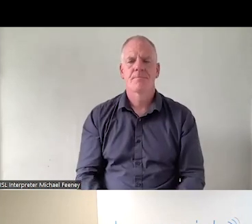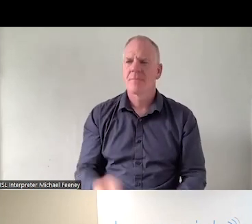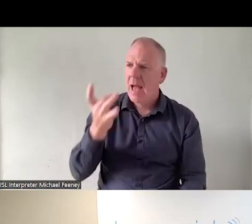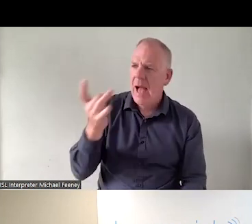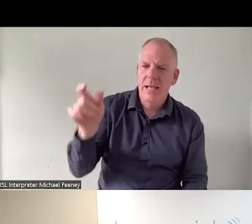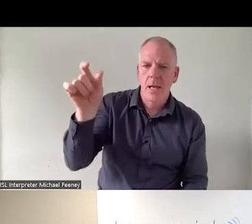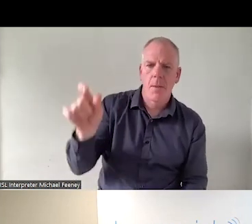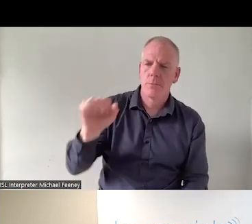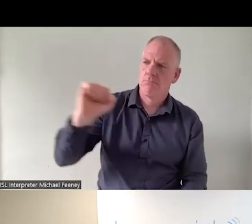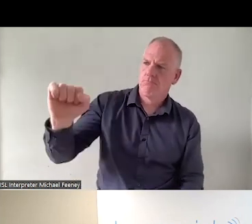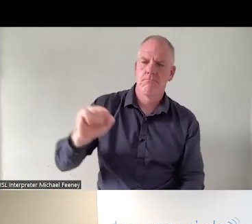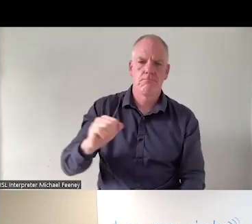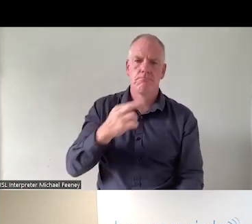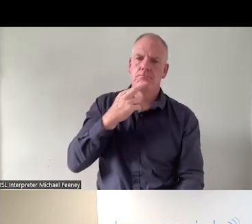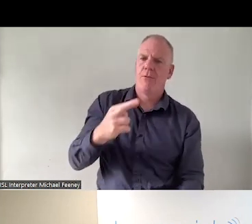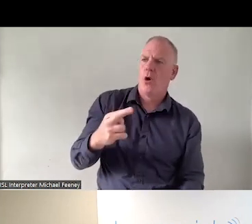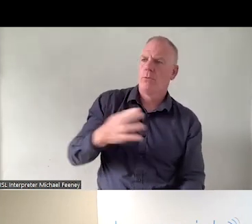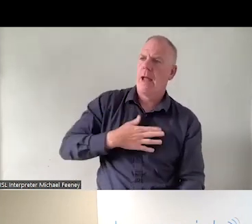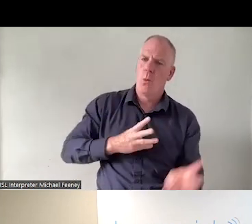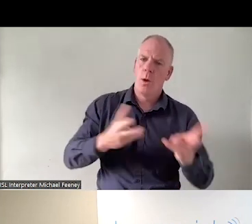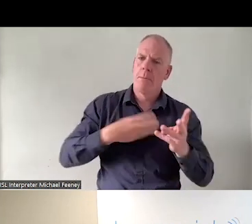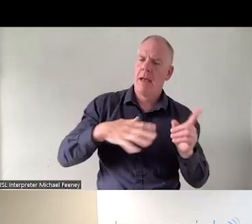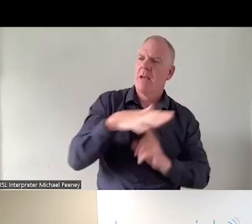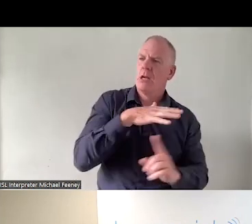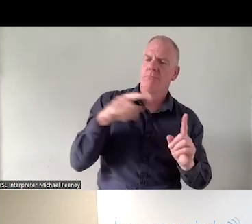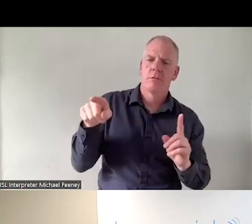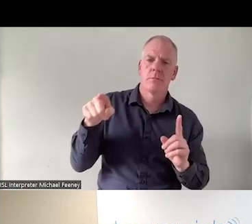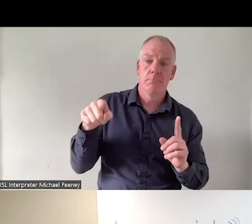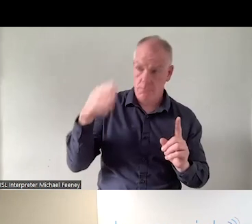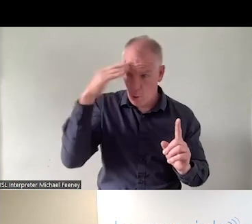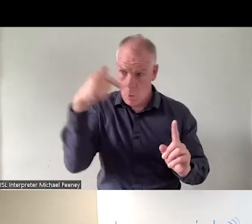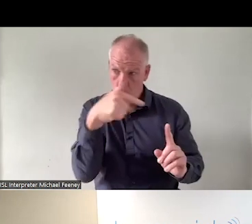how they like to work in your venue, if they are indeed familiar with your venue.